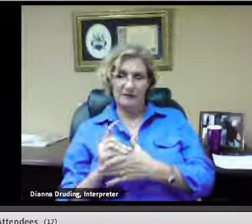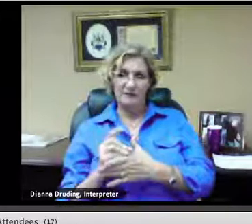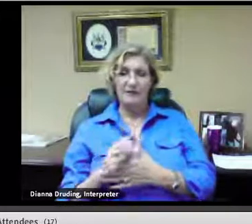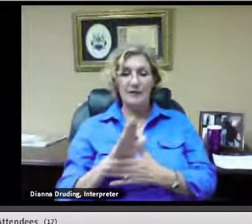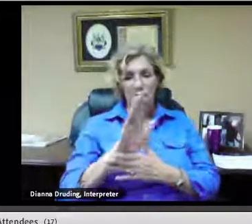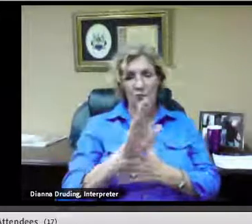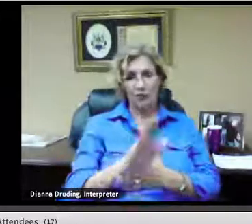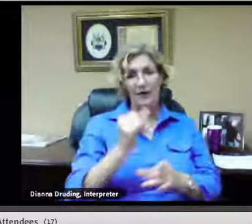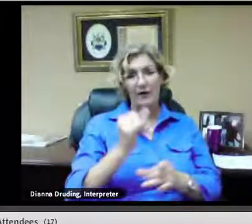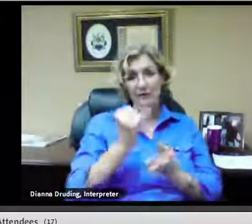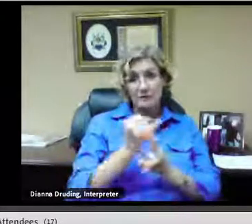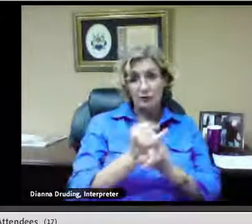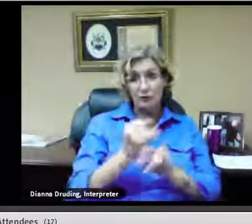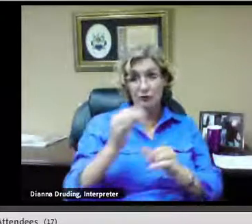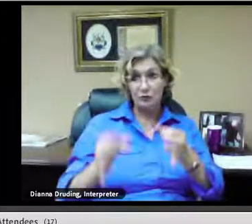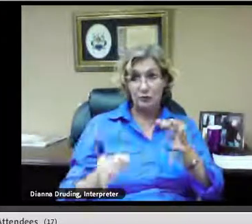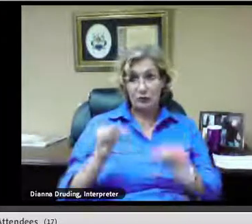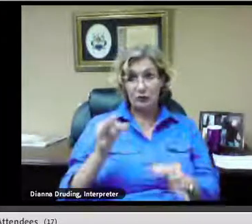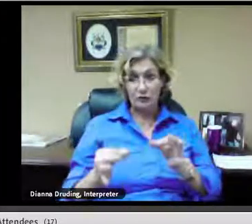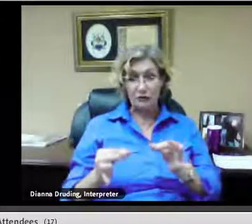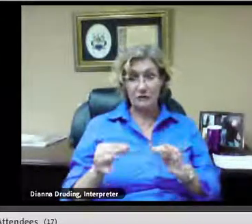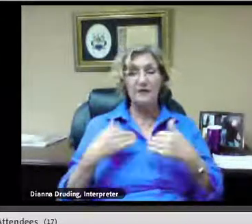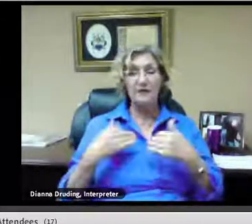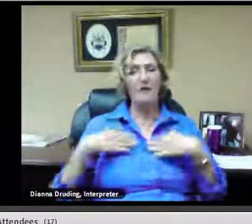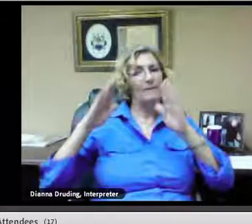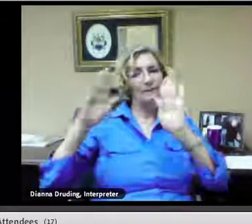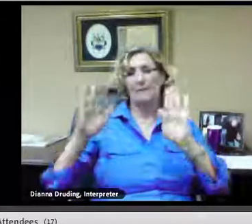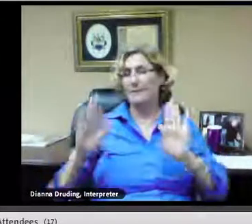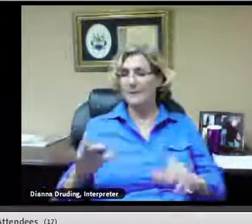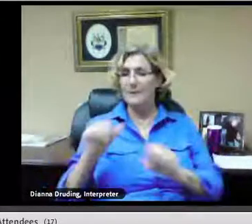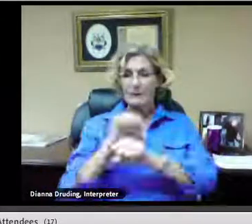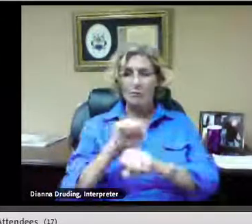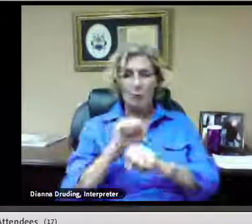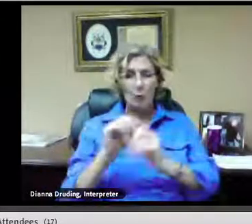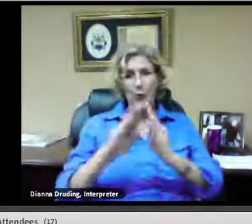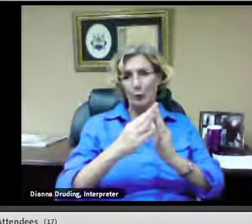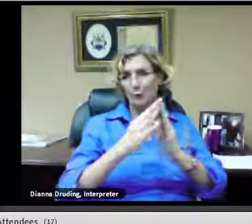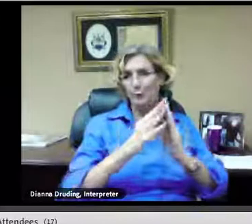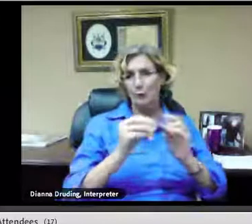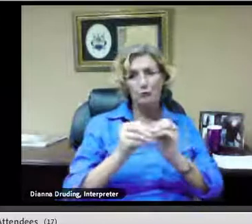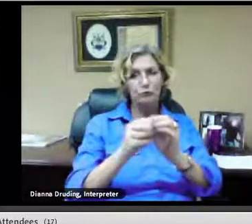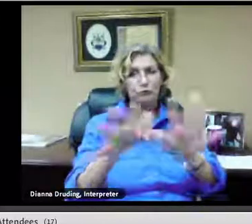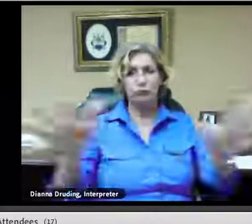and lots of resources and articles for there and also some intersections with, like, the criminal justice system